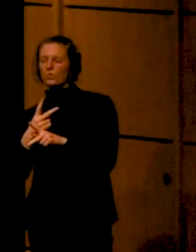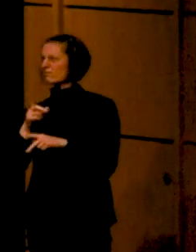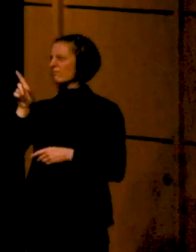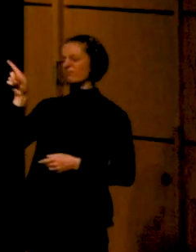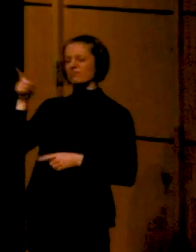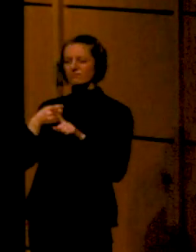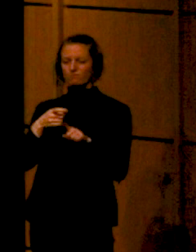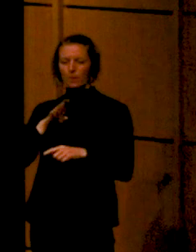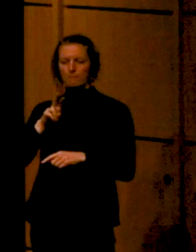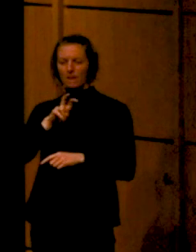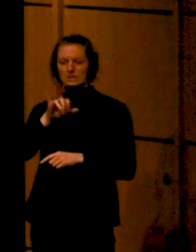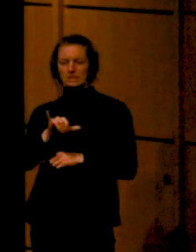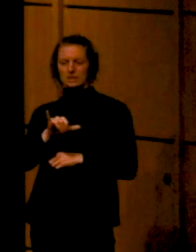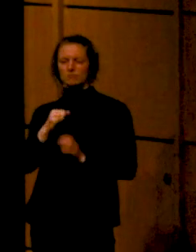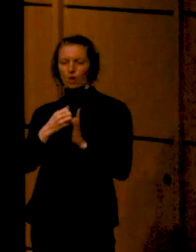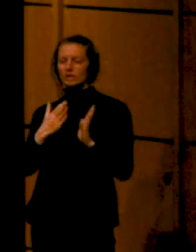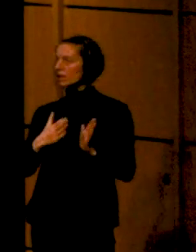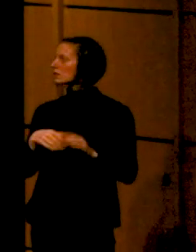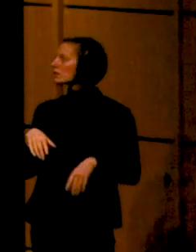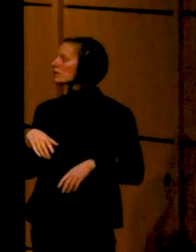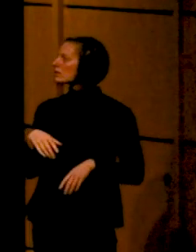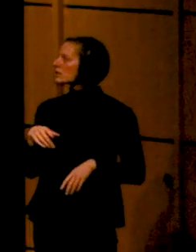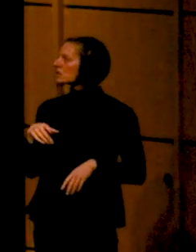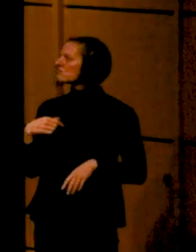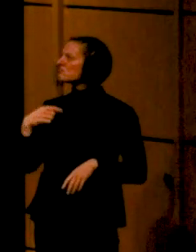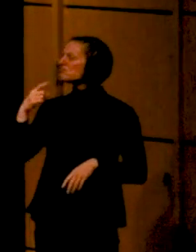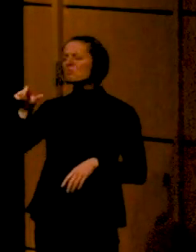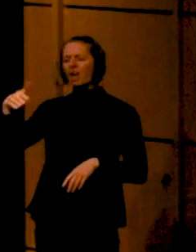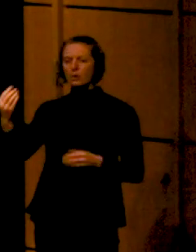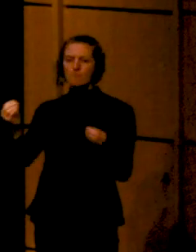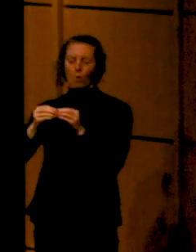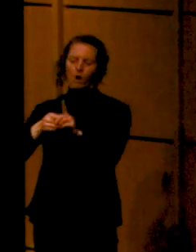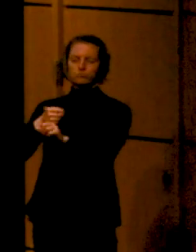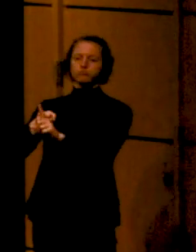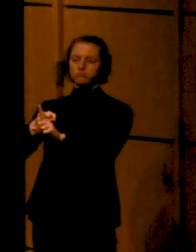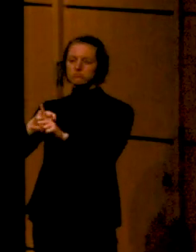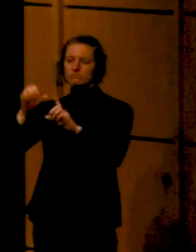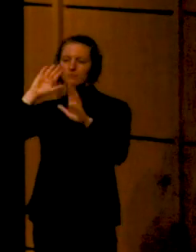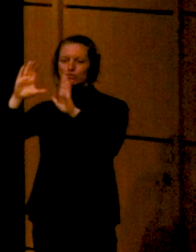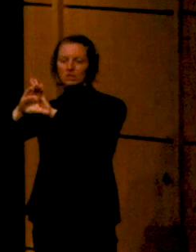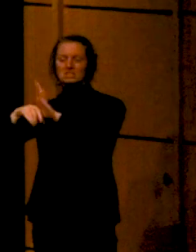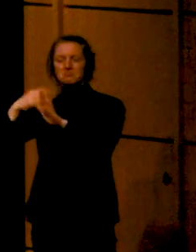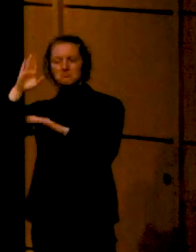He's made more dramatic images of the mountain but I thought it was an important one to show